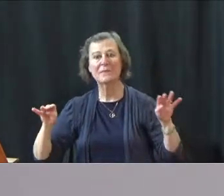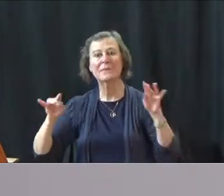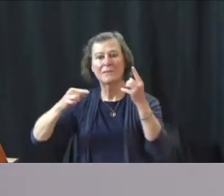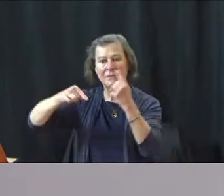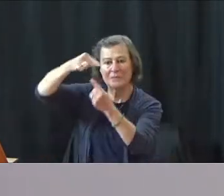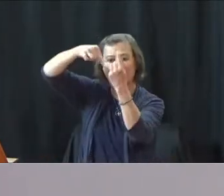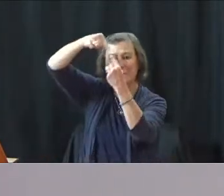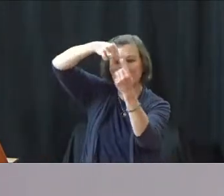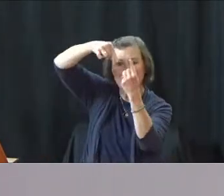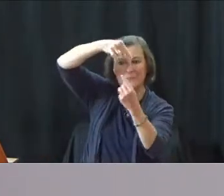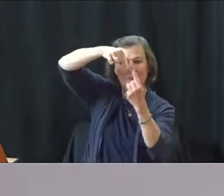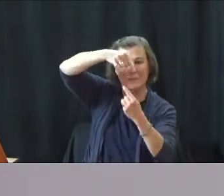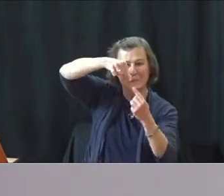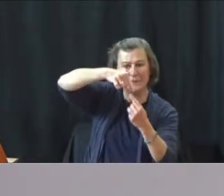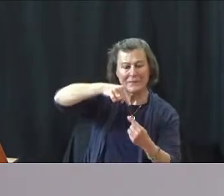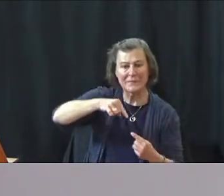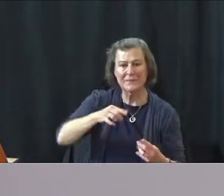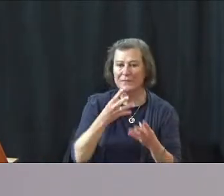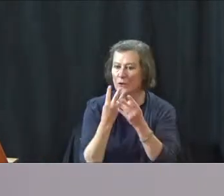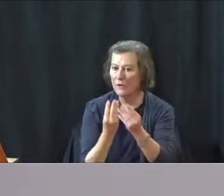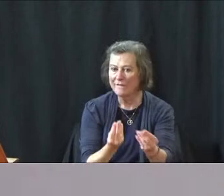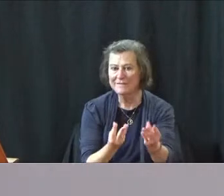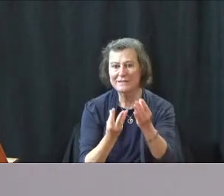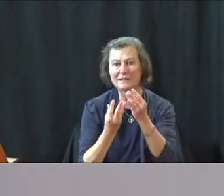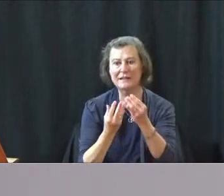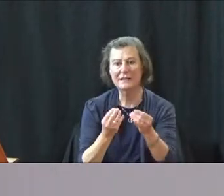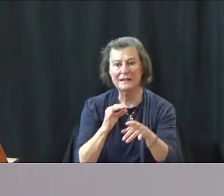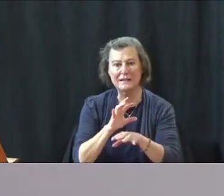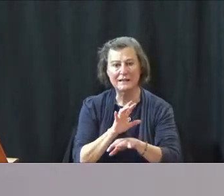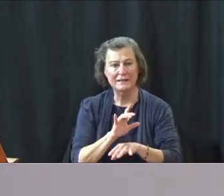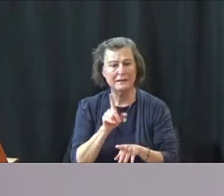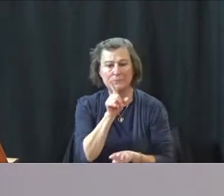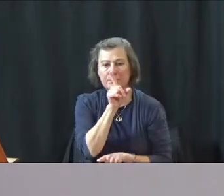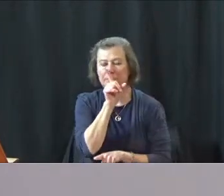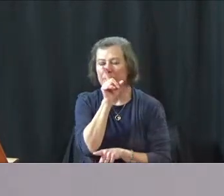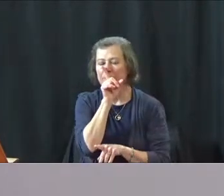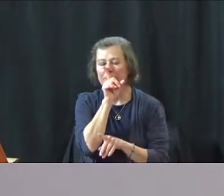Spinning, spinning softly. Why he ne’er did make a sound.